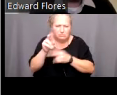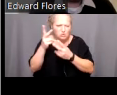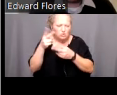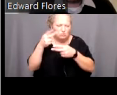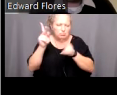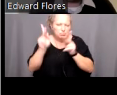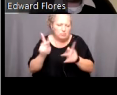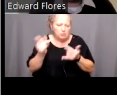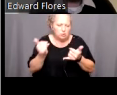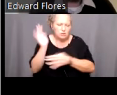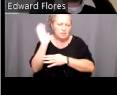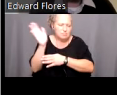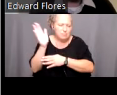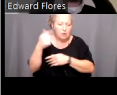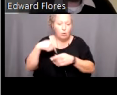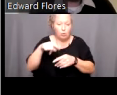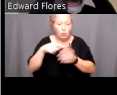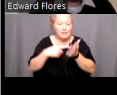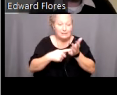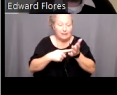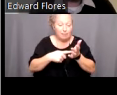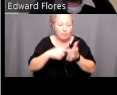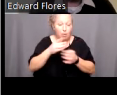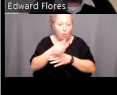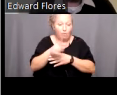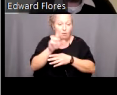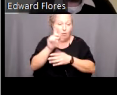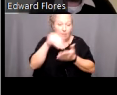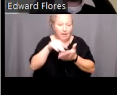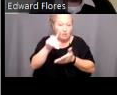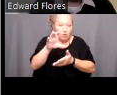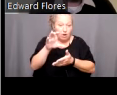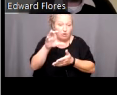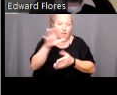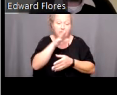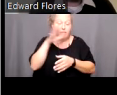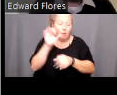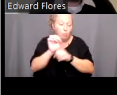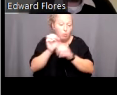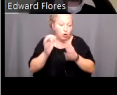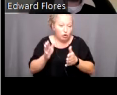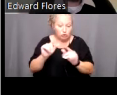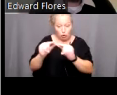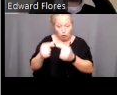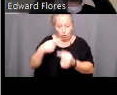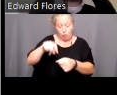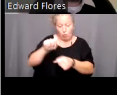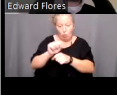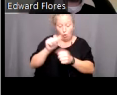We sampled over 1,100 farm workers. So the groups we worked with collected this data.